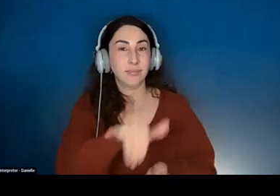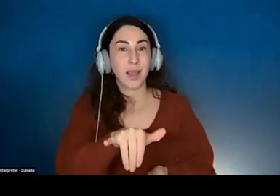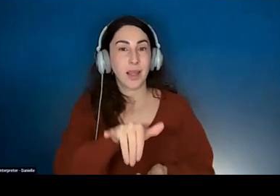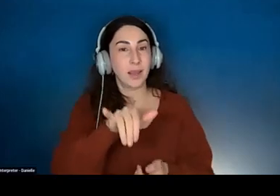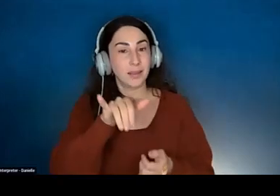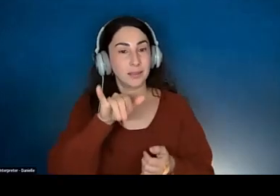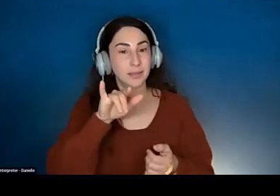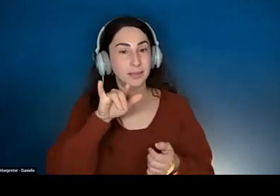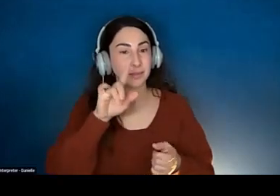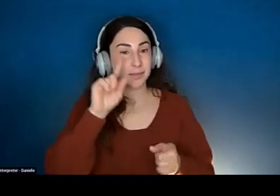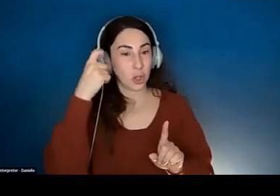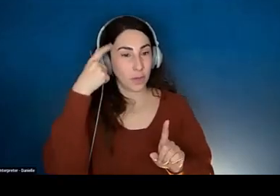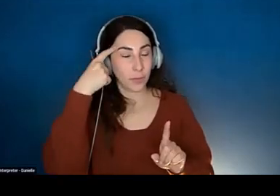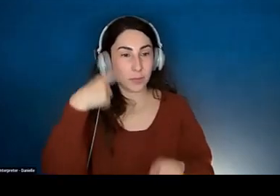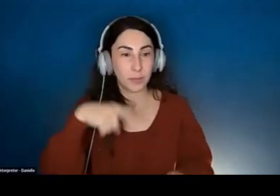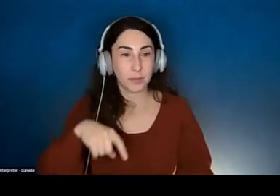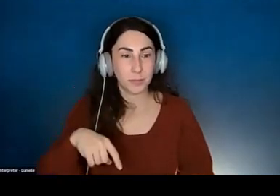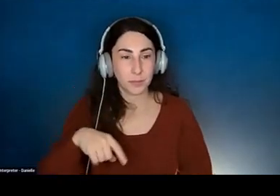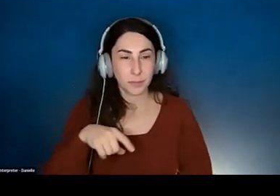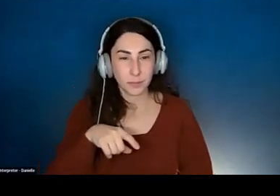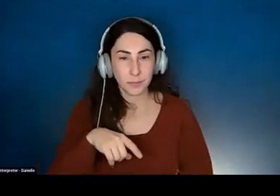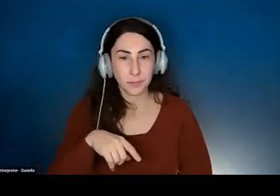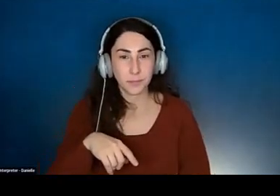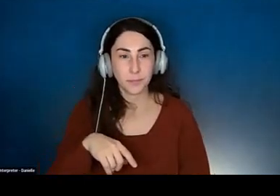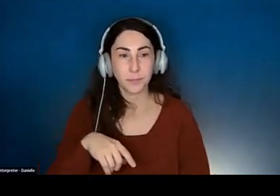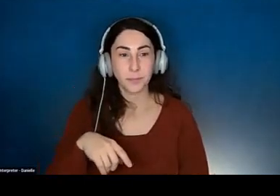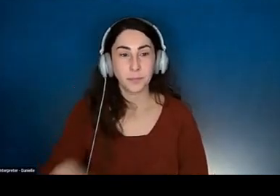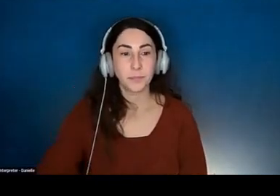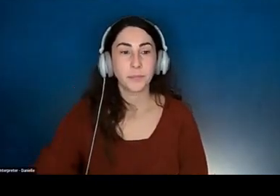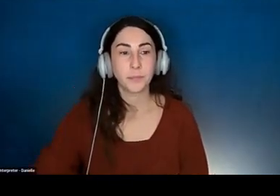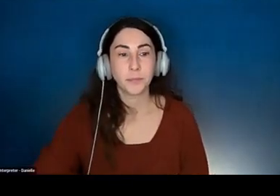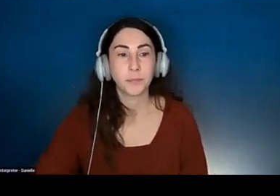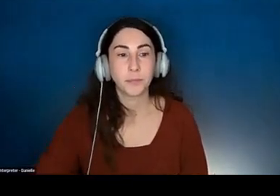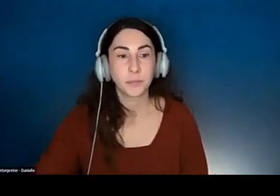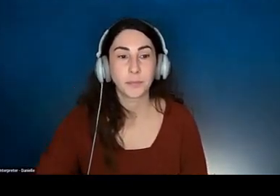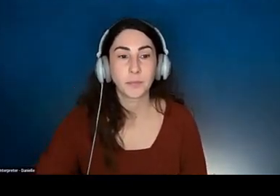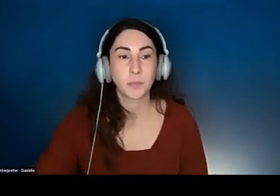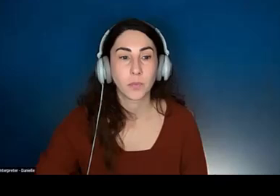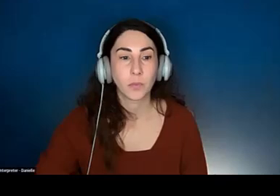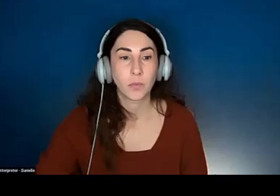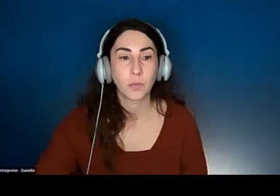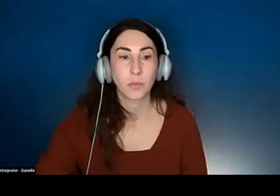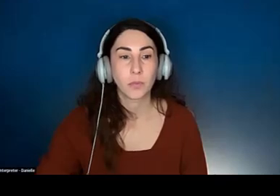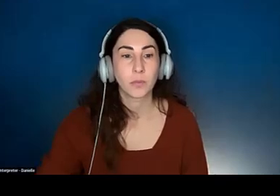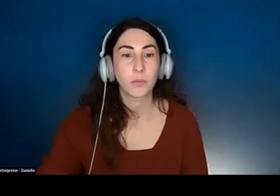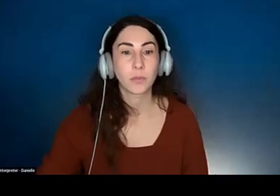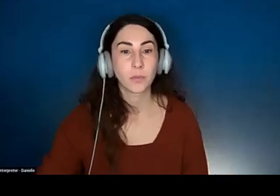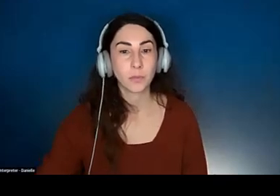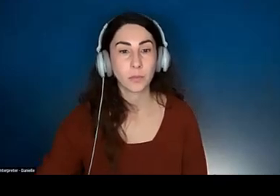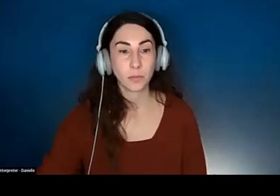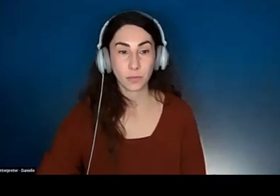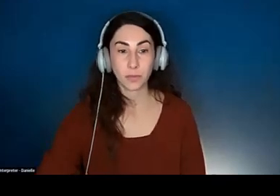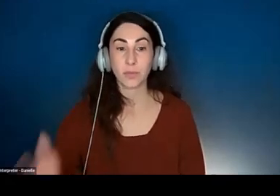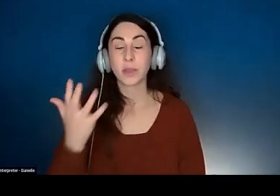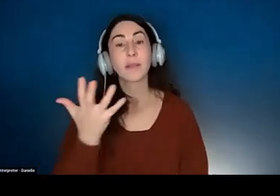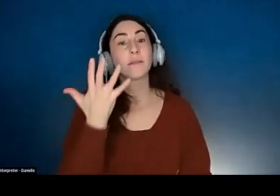So as it was you know um mentioned earlier by Natalie and Julie so there are five states who